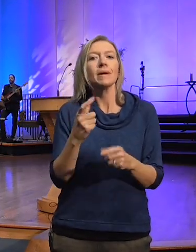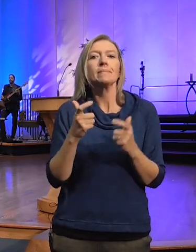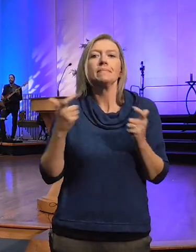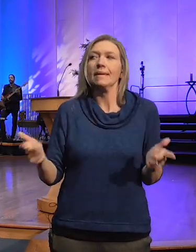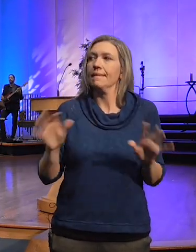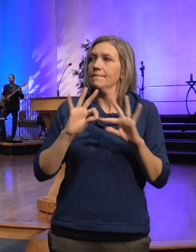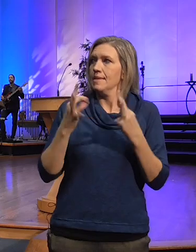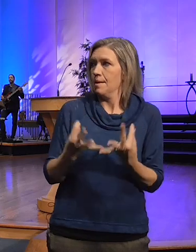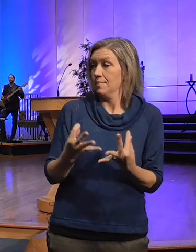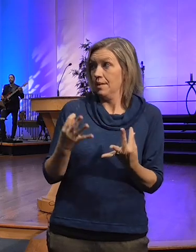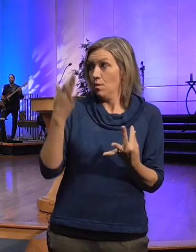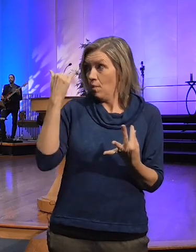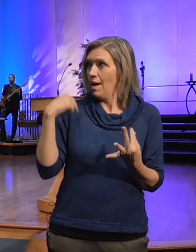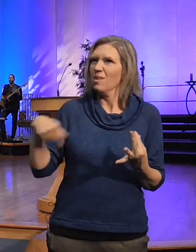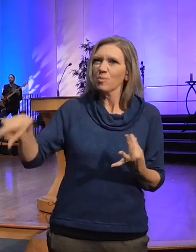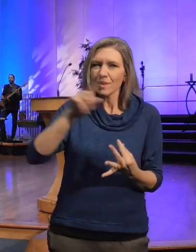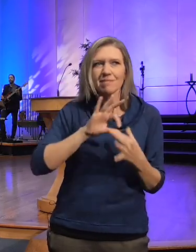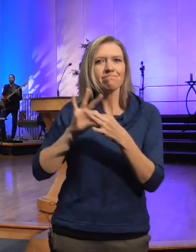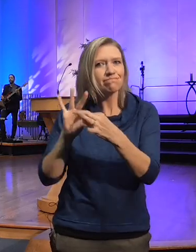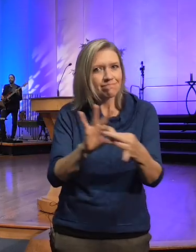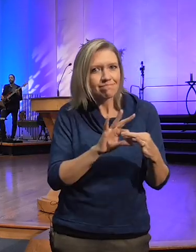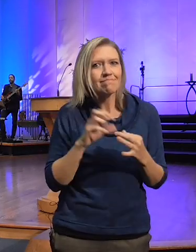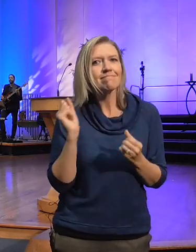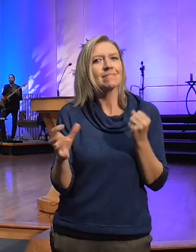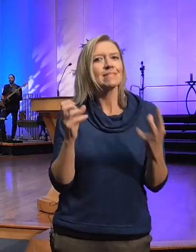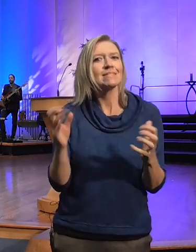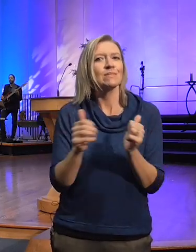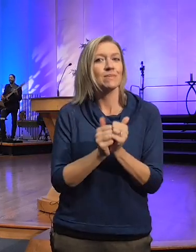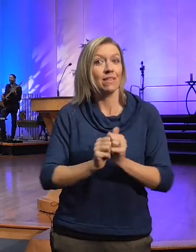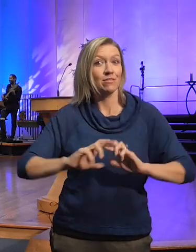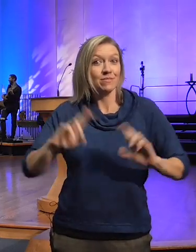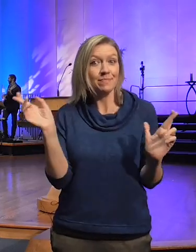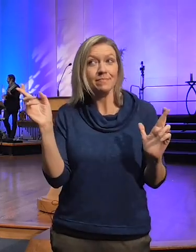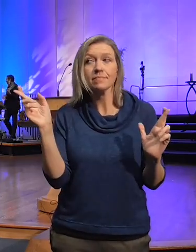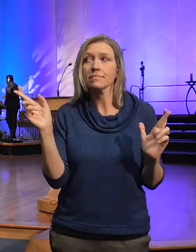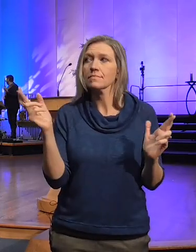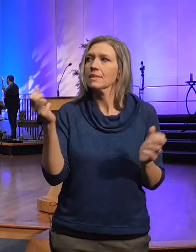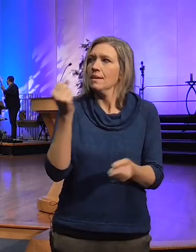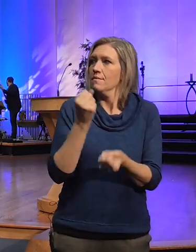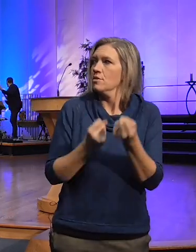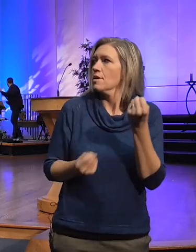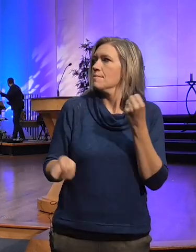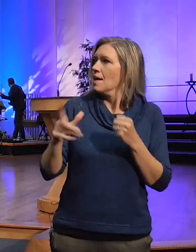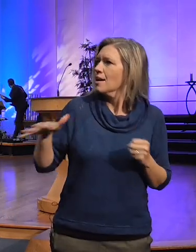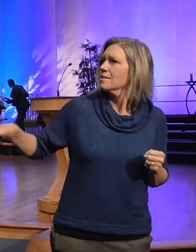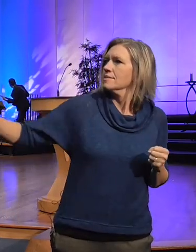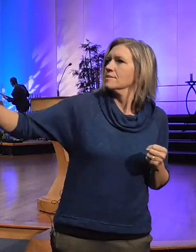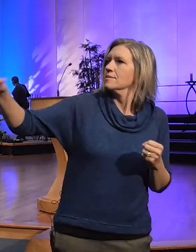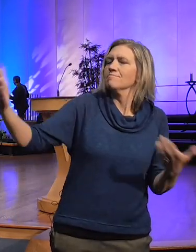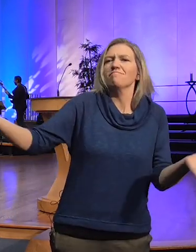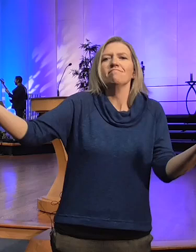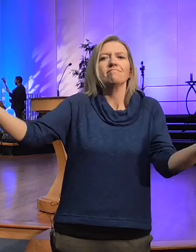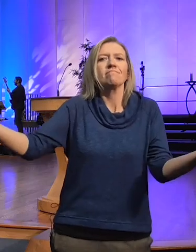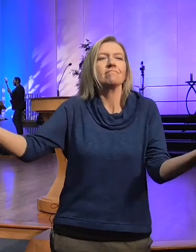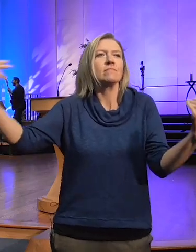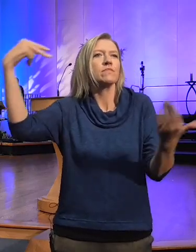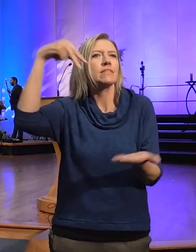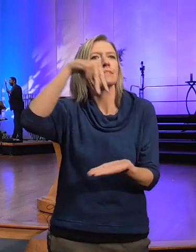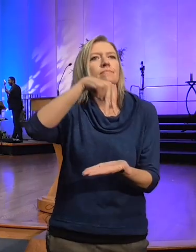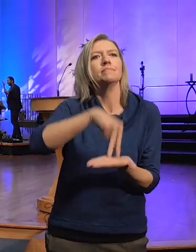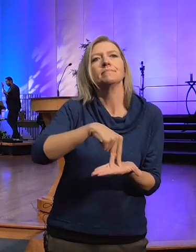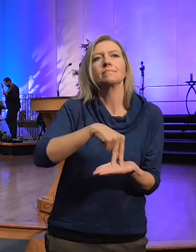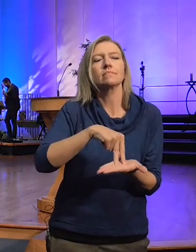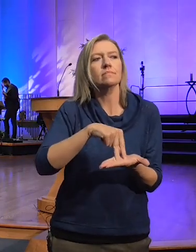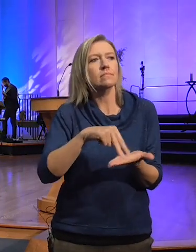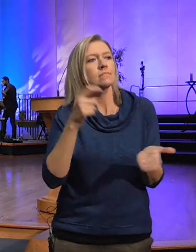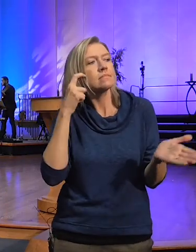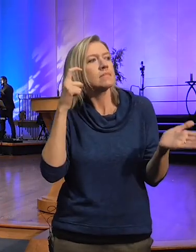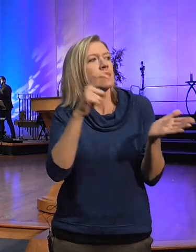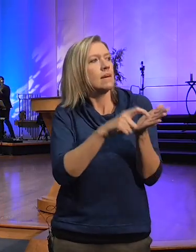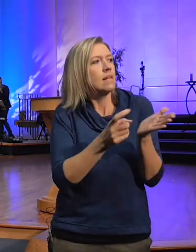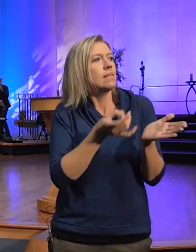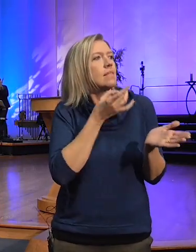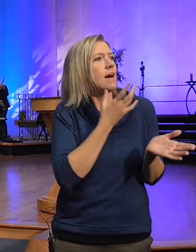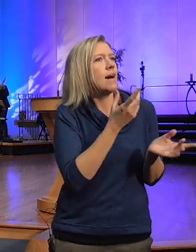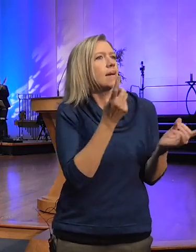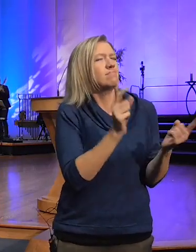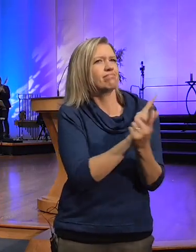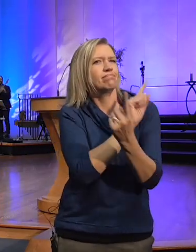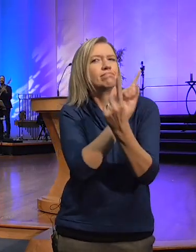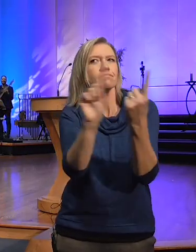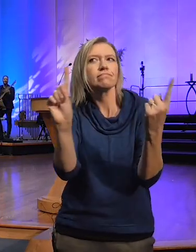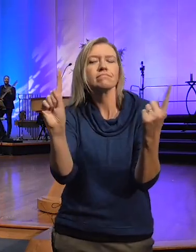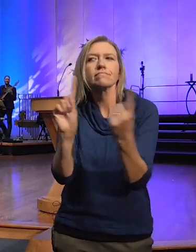sing this together here we go everybody get up on your feet see the light in everybody